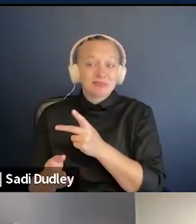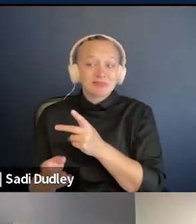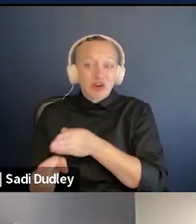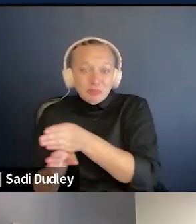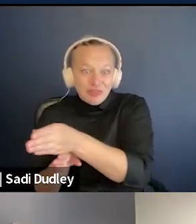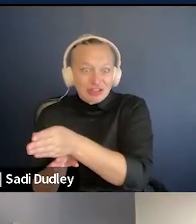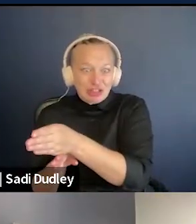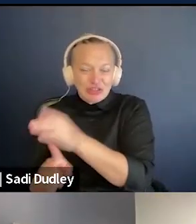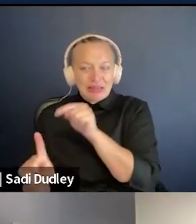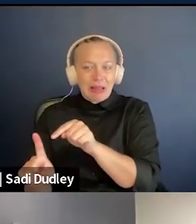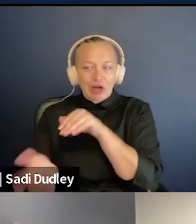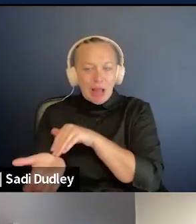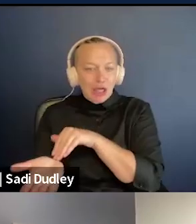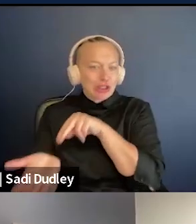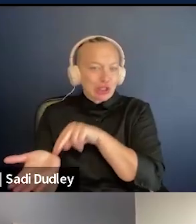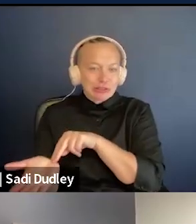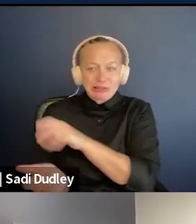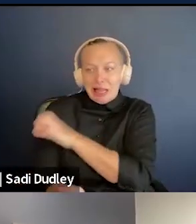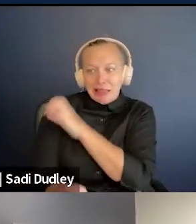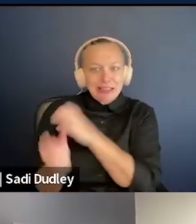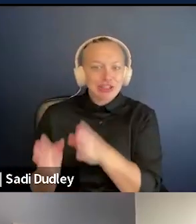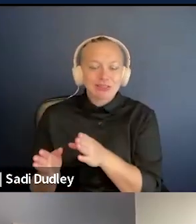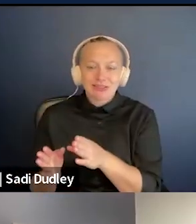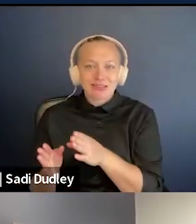allow people who are able to solve. to terminate as much as possible.